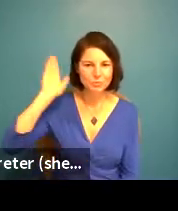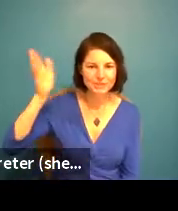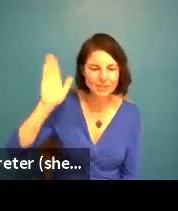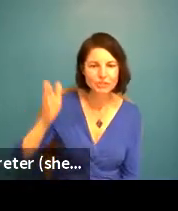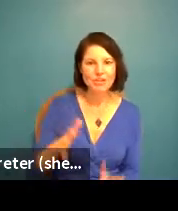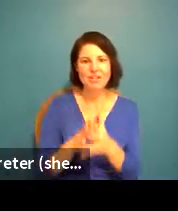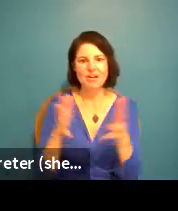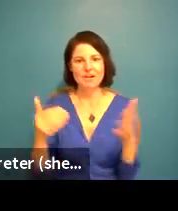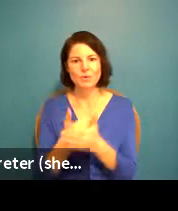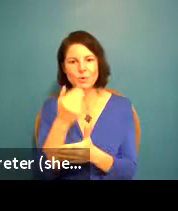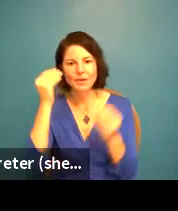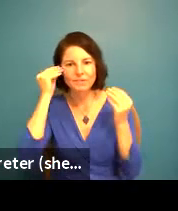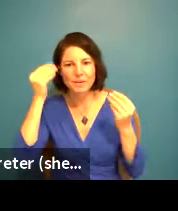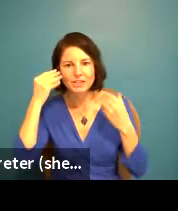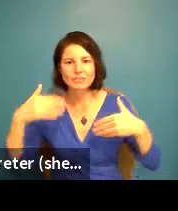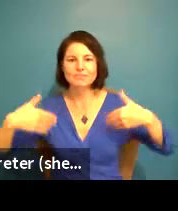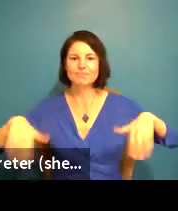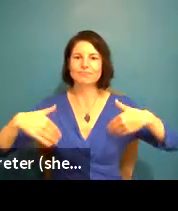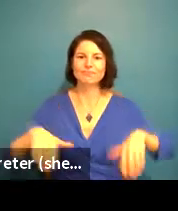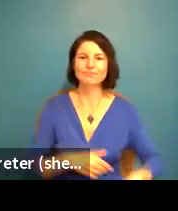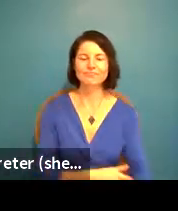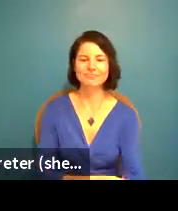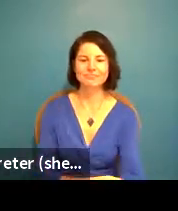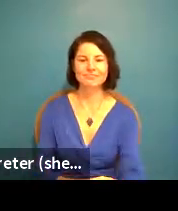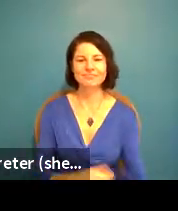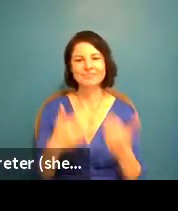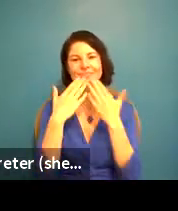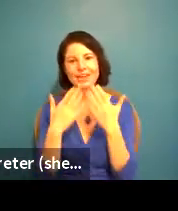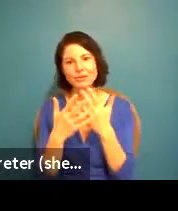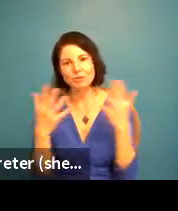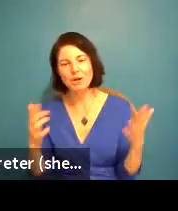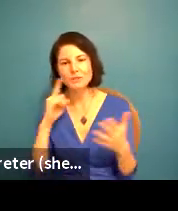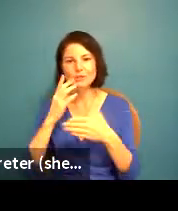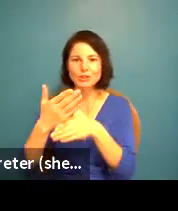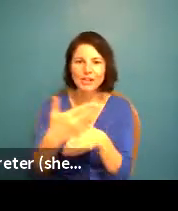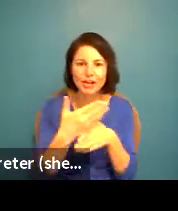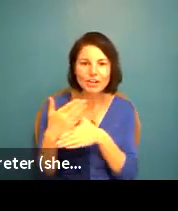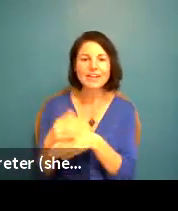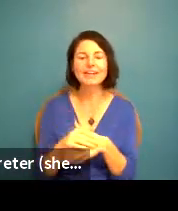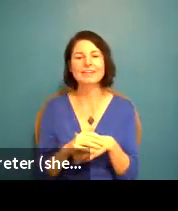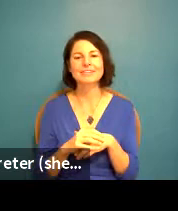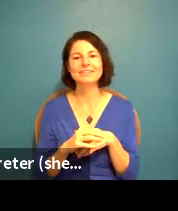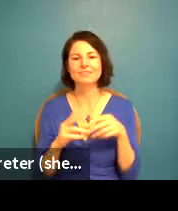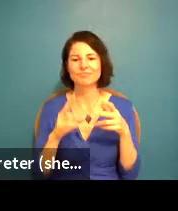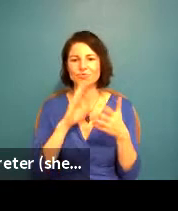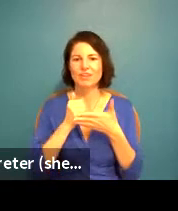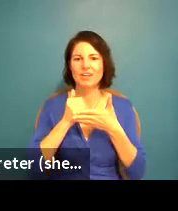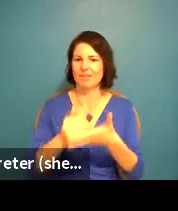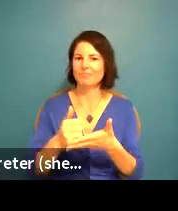information. Thank you very much for sharing, you know, very helpful. Arien Reed he/him: So